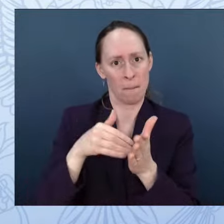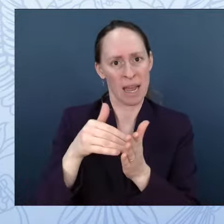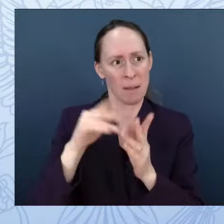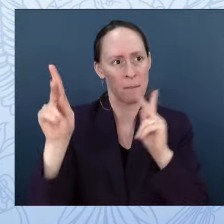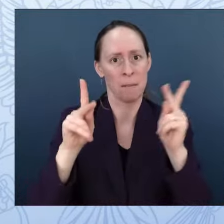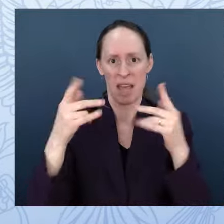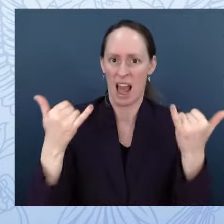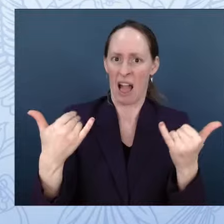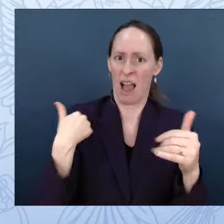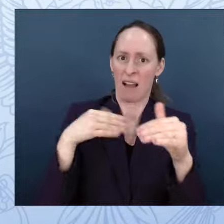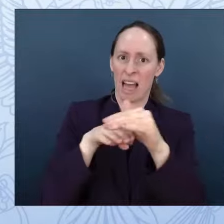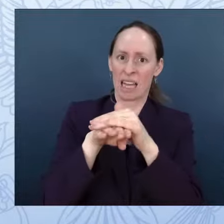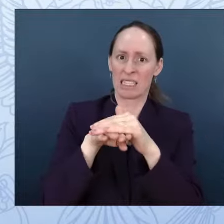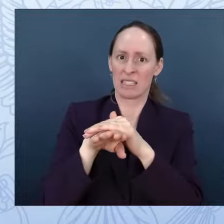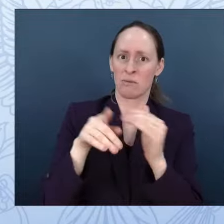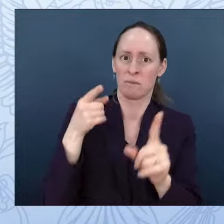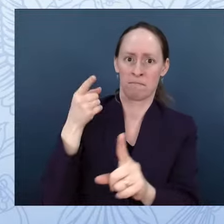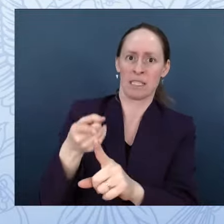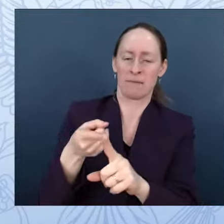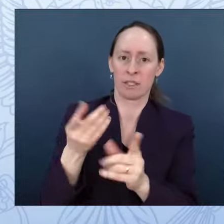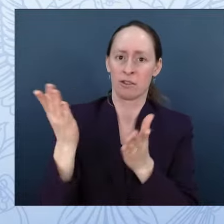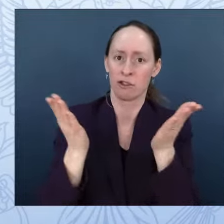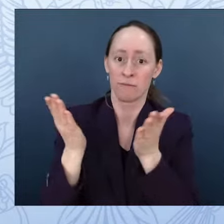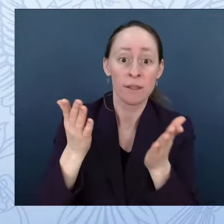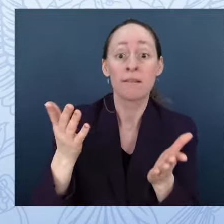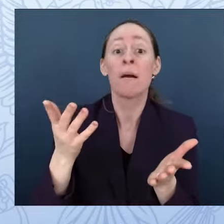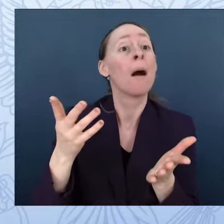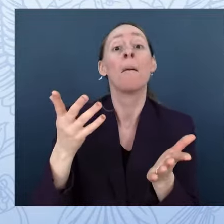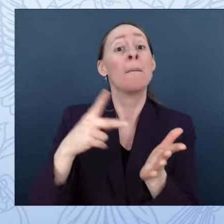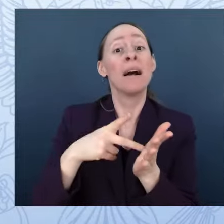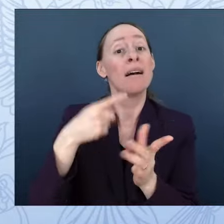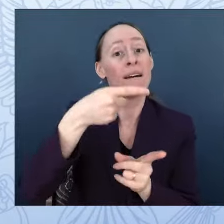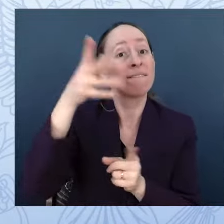in a cutting edge clinical trial because his navigator helped him find him.